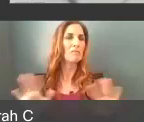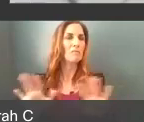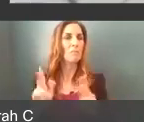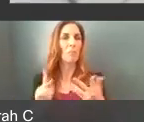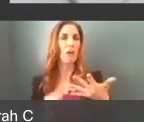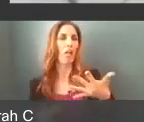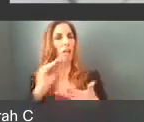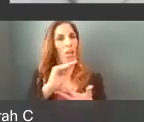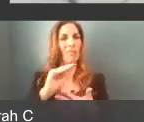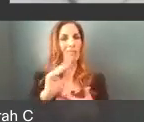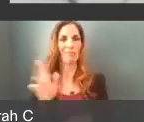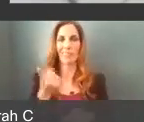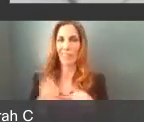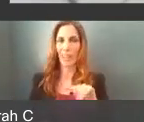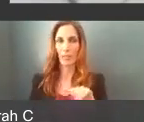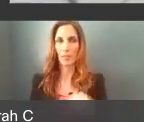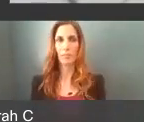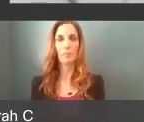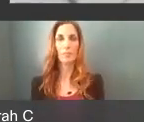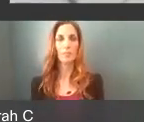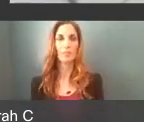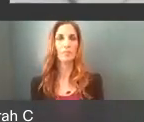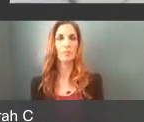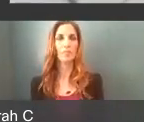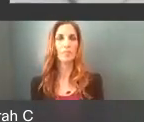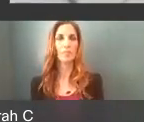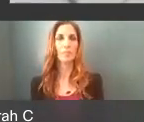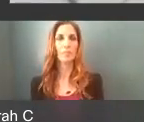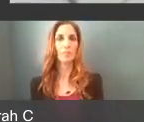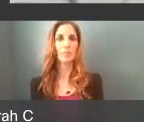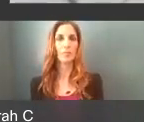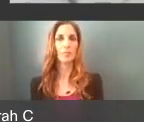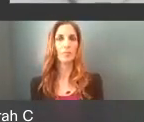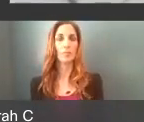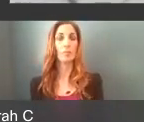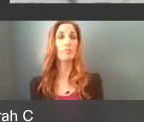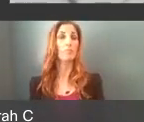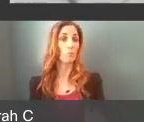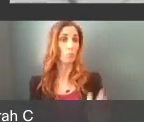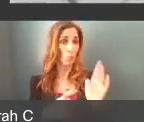We will require that individuals show us their token number and name when they arrive at the